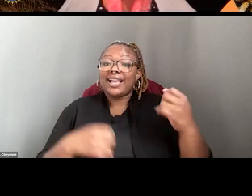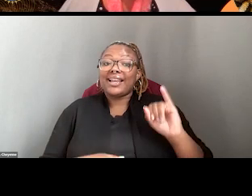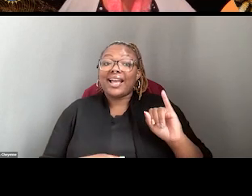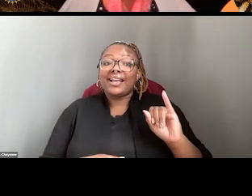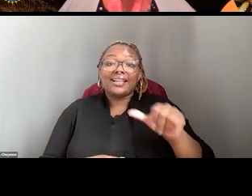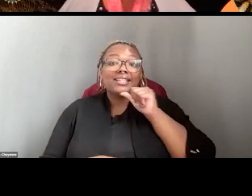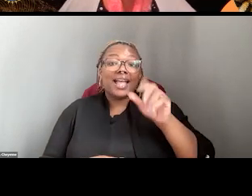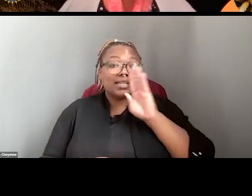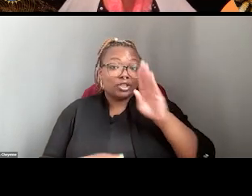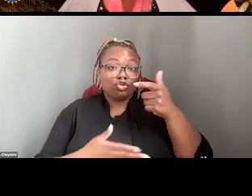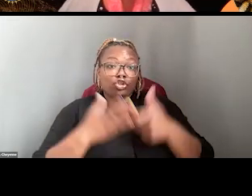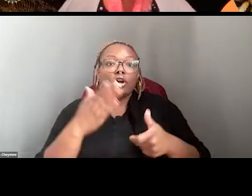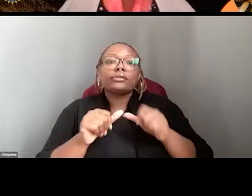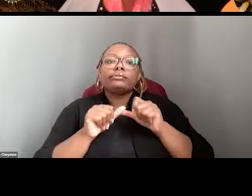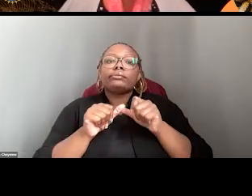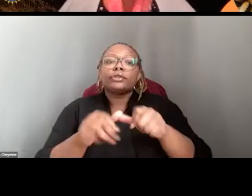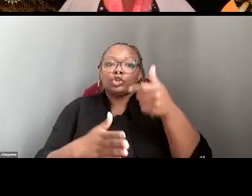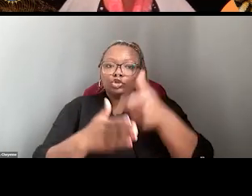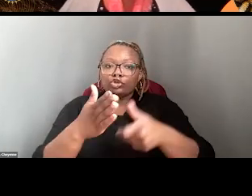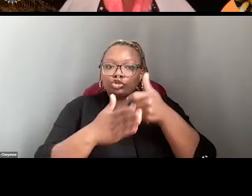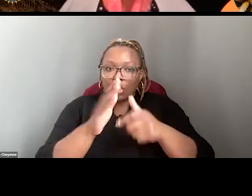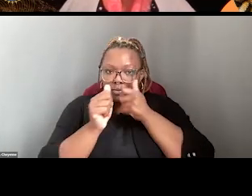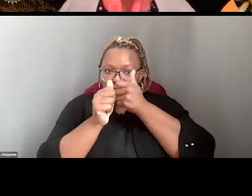with your most recent federally negotiated rate agreement.